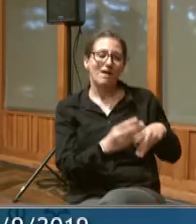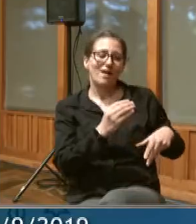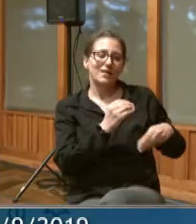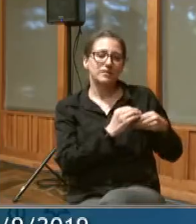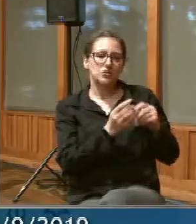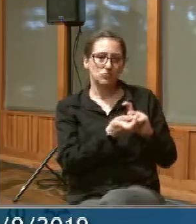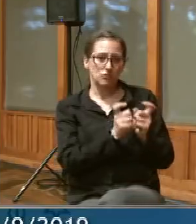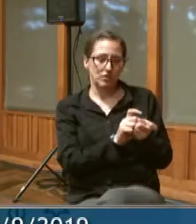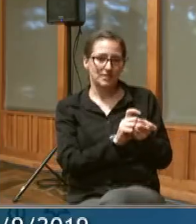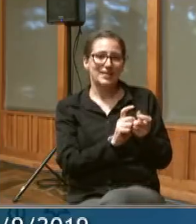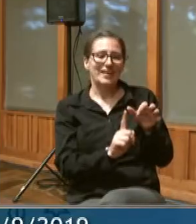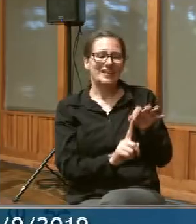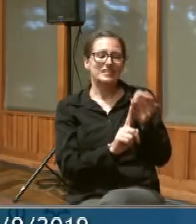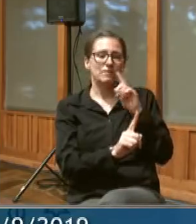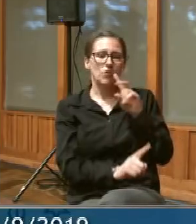CONSEQUENTLY, WHILE I DID NOT ASK PARKS TO MAKE ANY ADDITIONAL